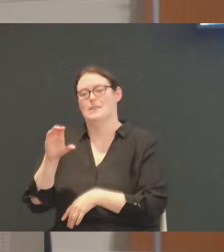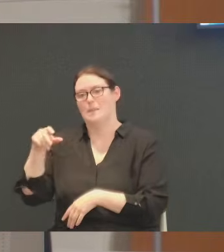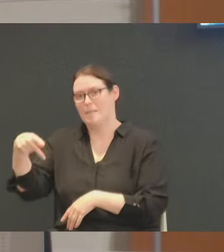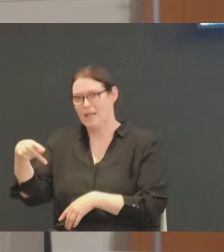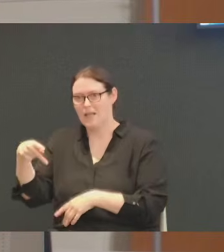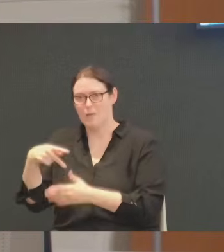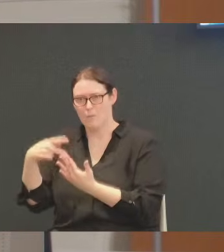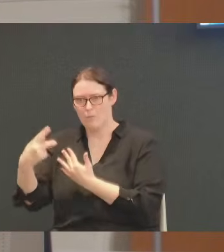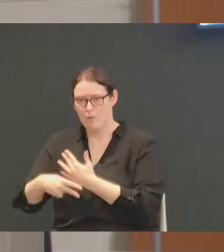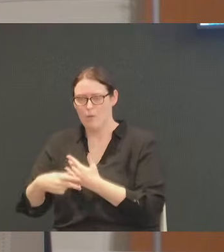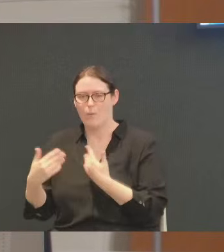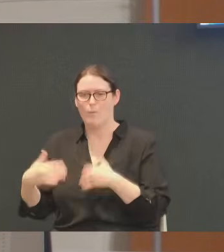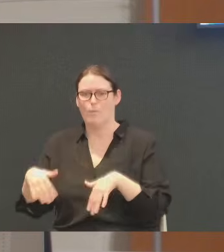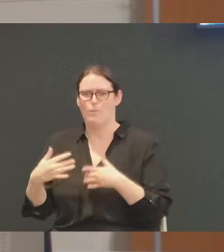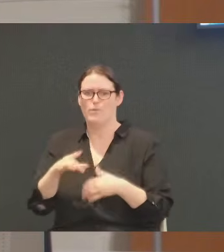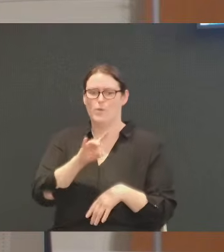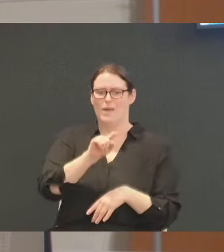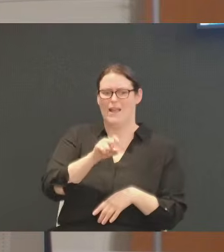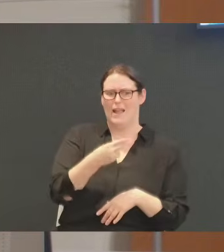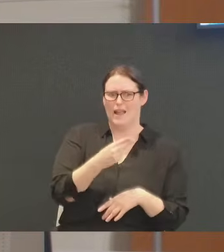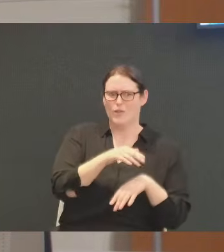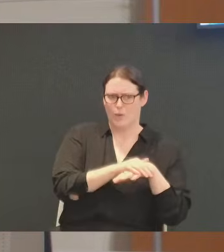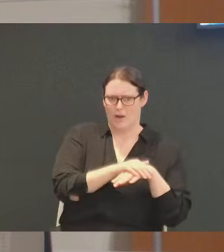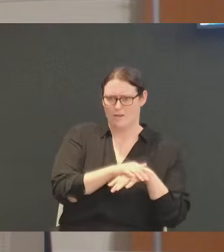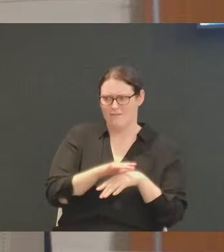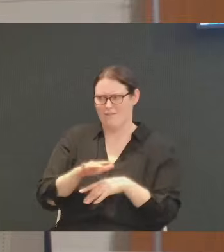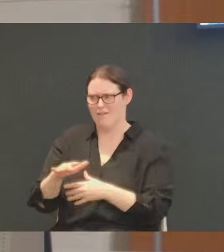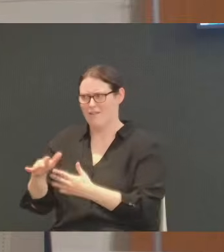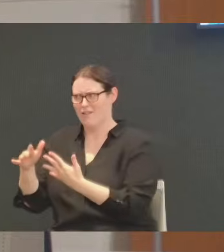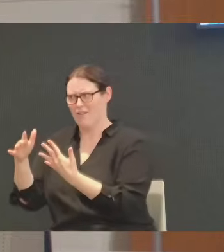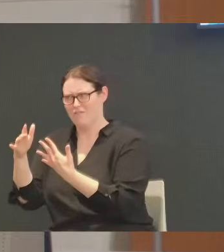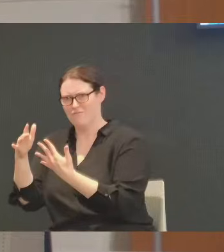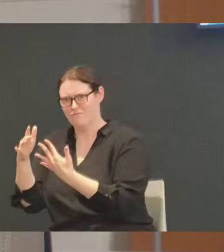becoming both an eighth grade student and a freshman at Cincinnati State Technical